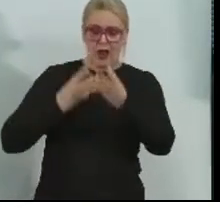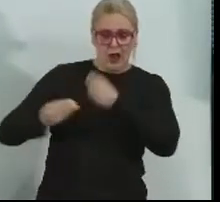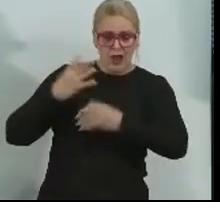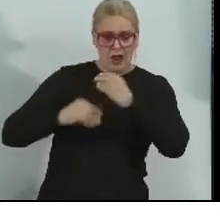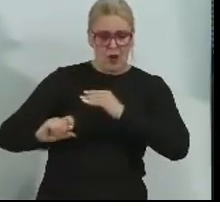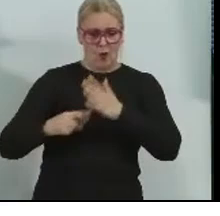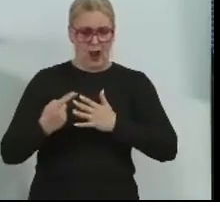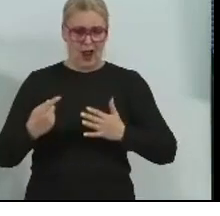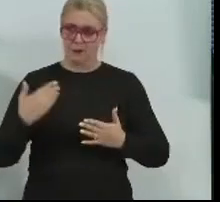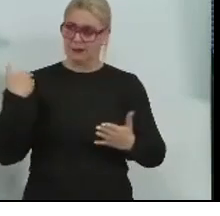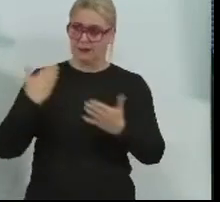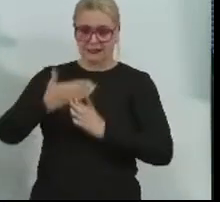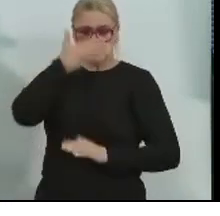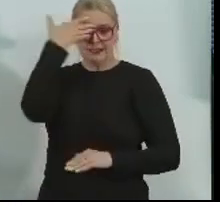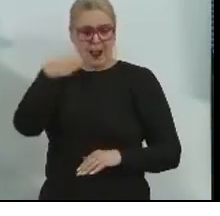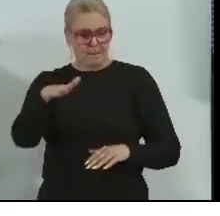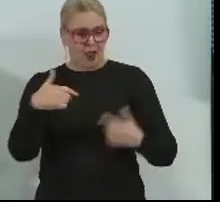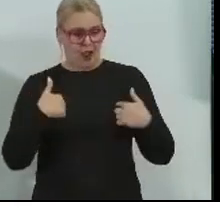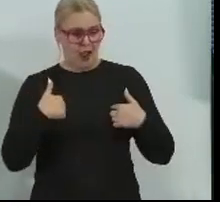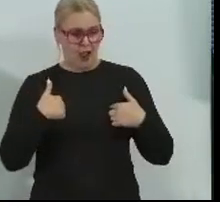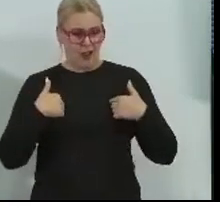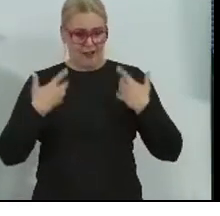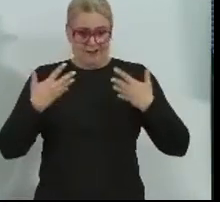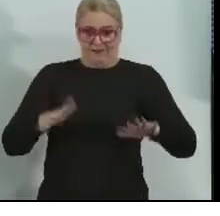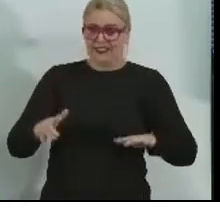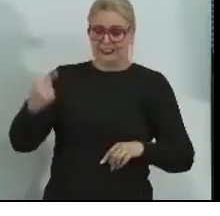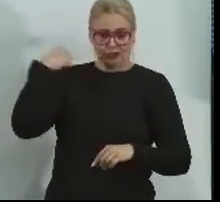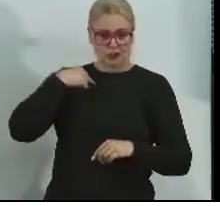the Paralympics, it raises, it changes people's perspective about disability.